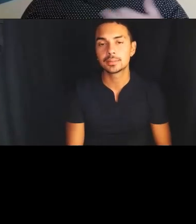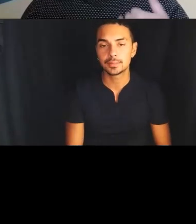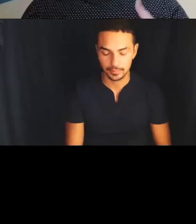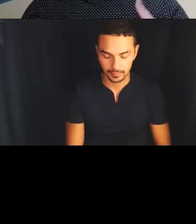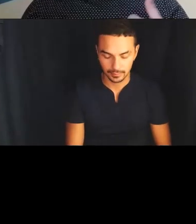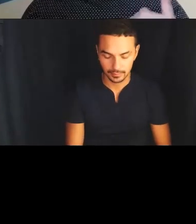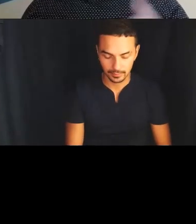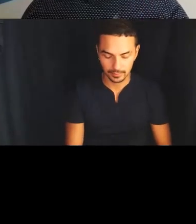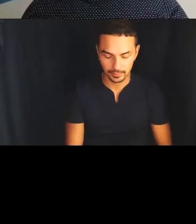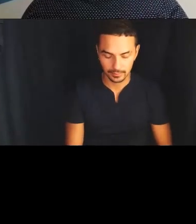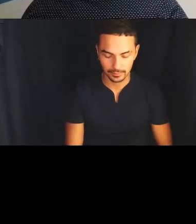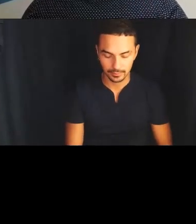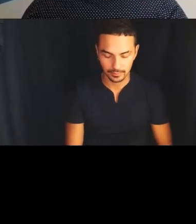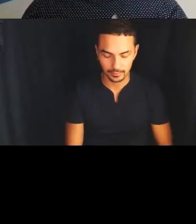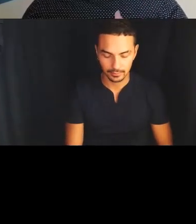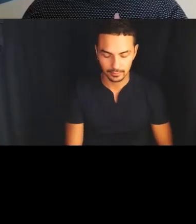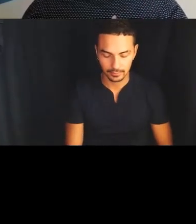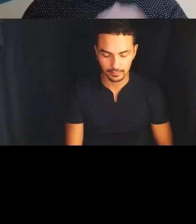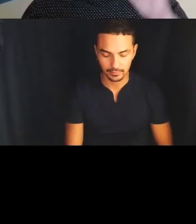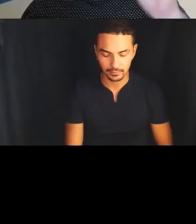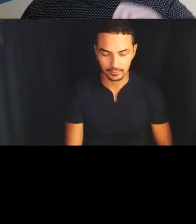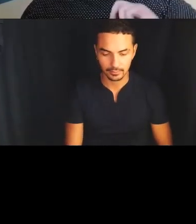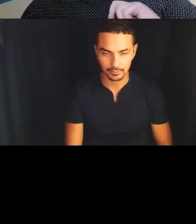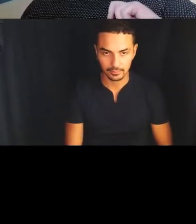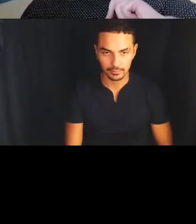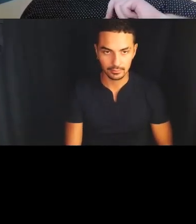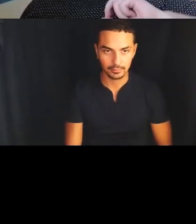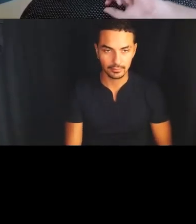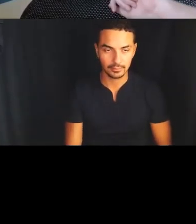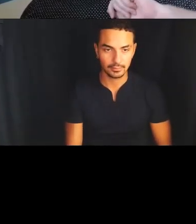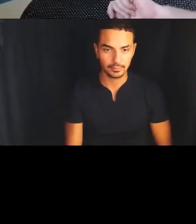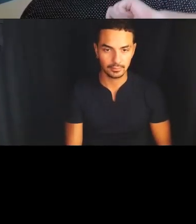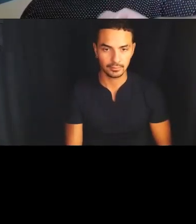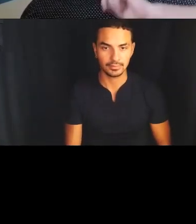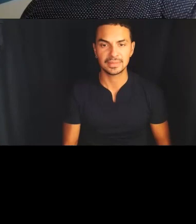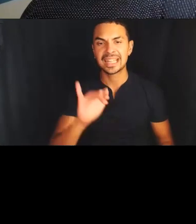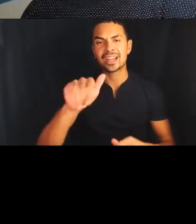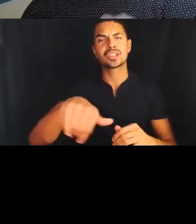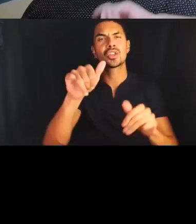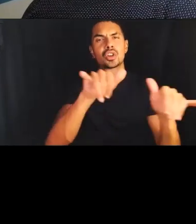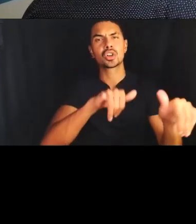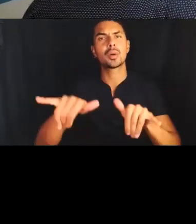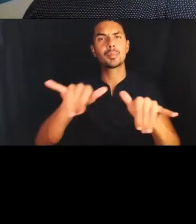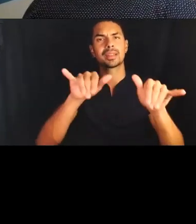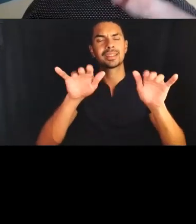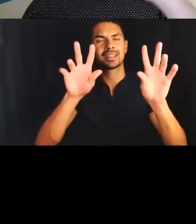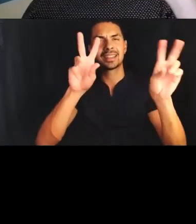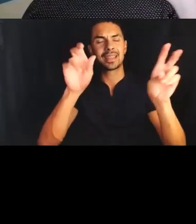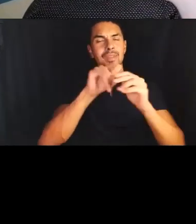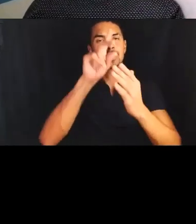And that was another common theme that people were being judged and discriminated against for